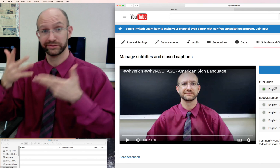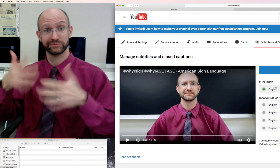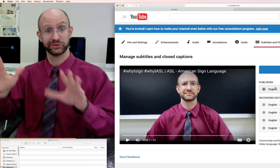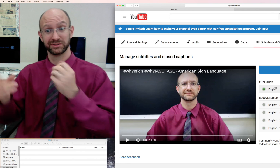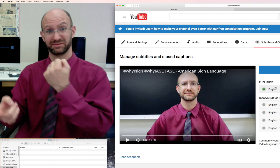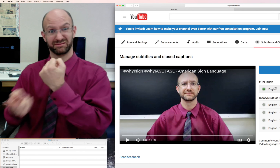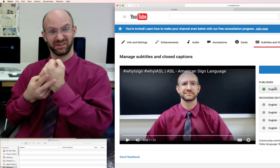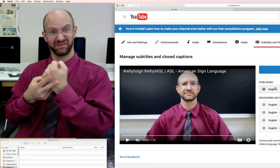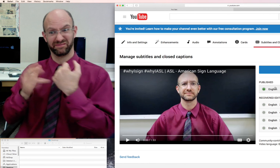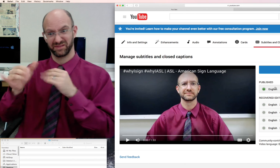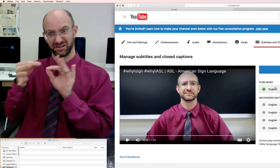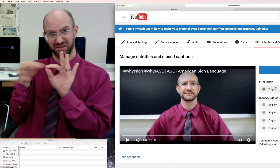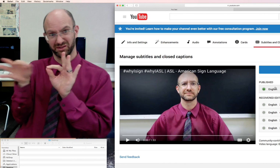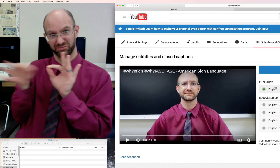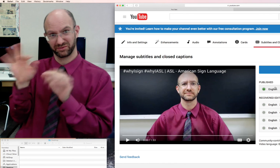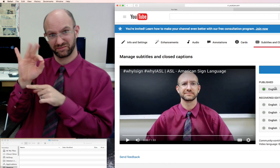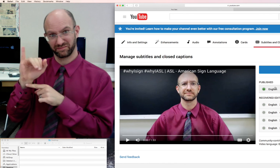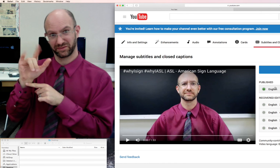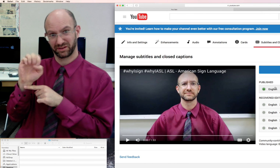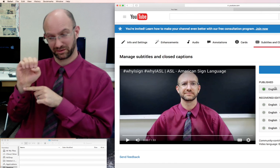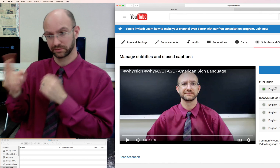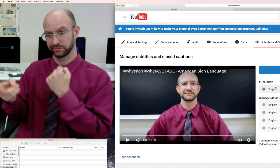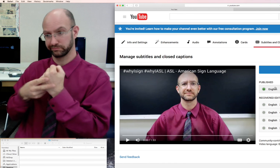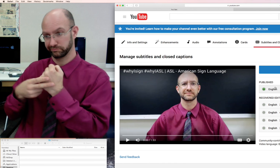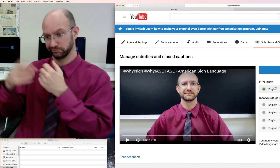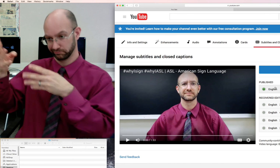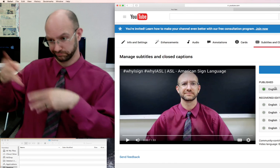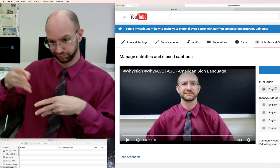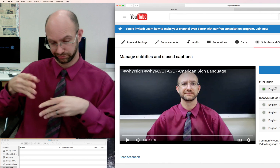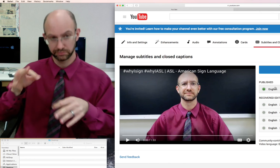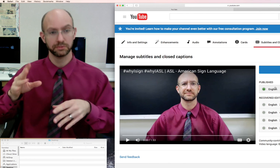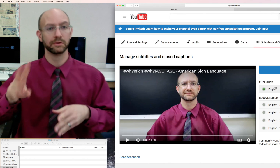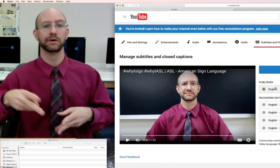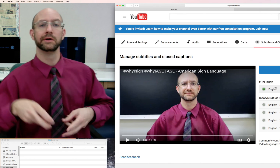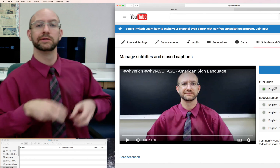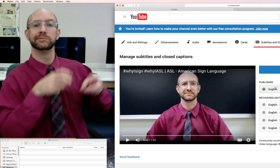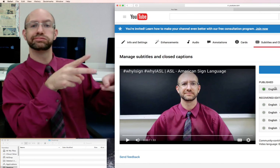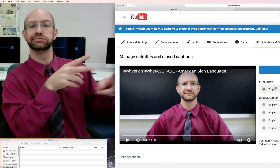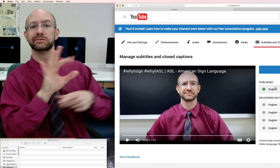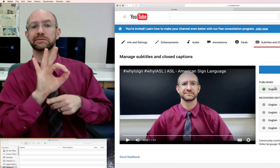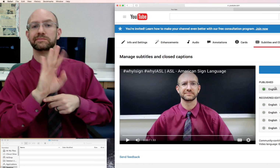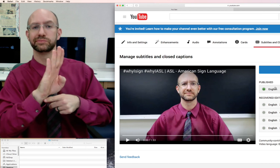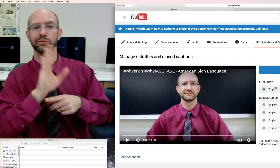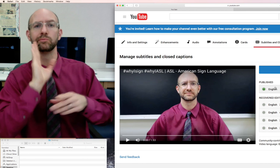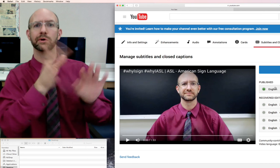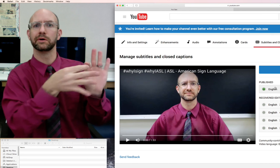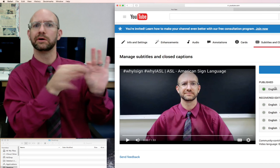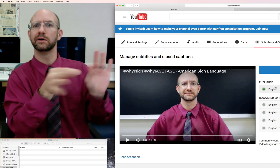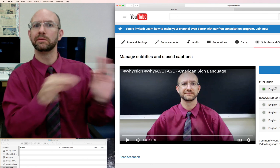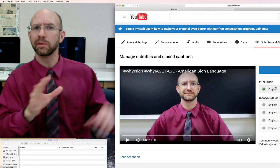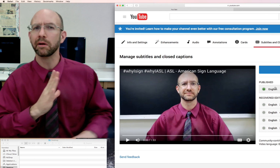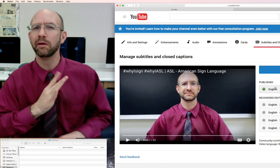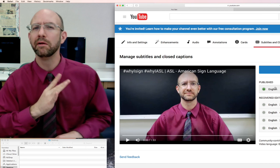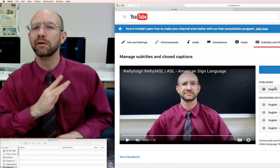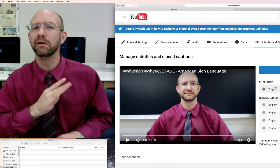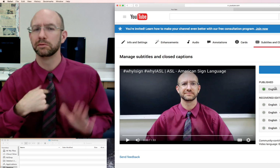When you have finished typing it out, save it and download the file. Then upload it on the Facebook video, and then it will be captioned. Awesome!